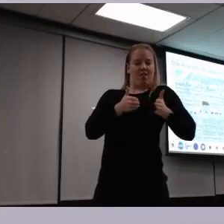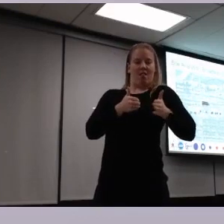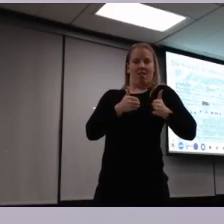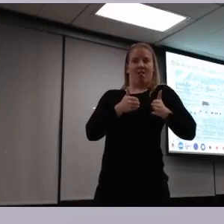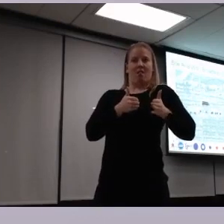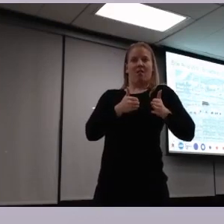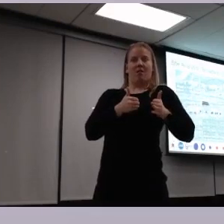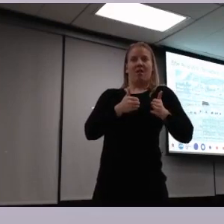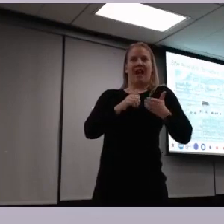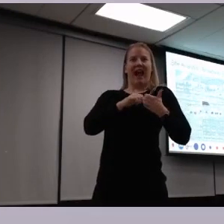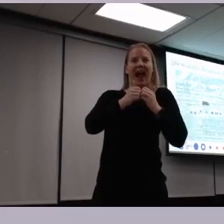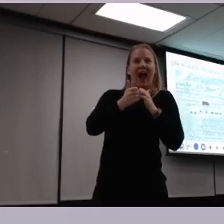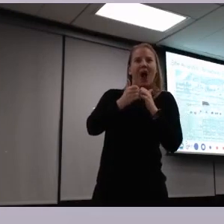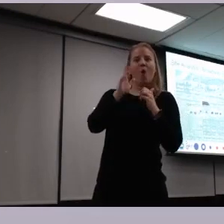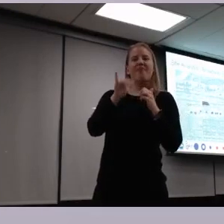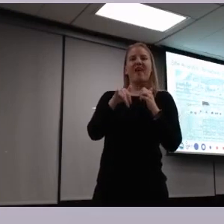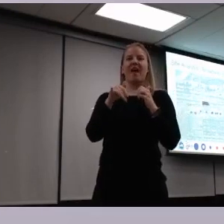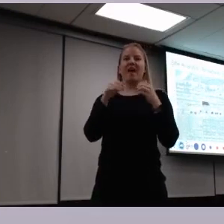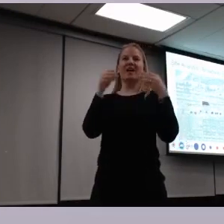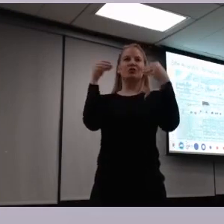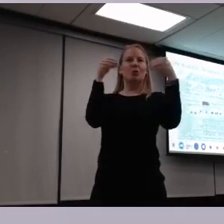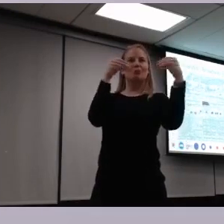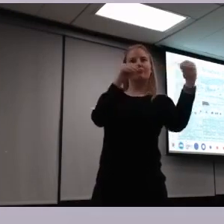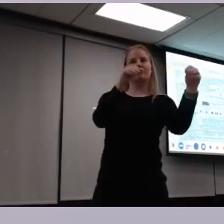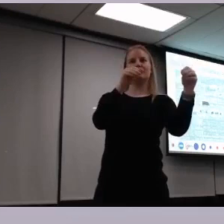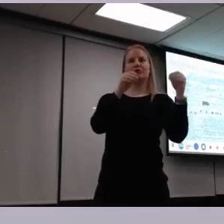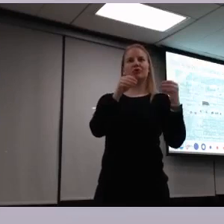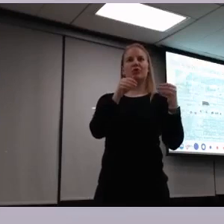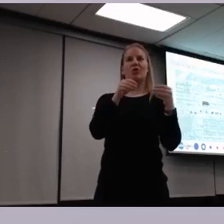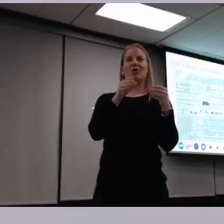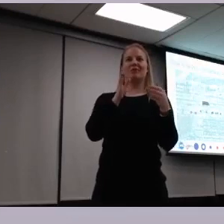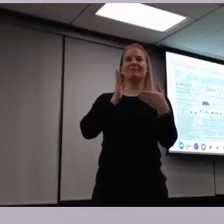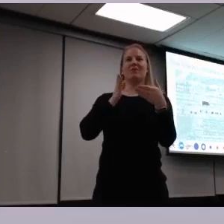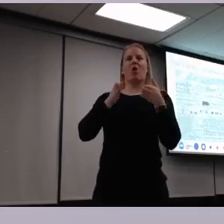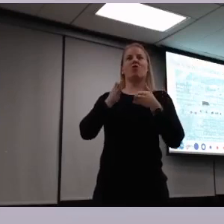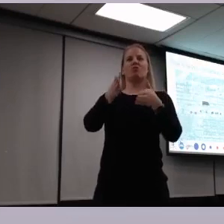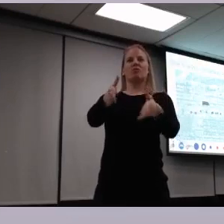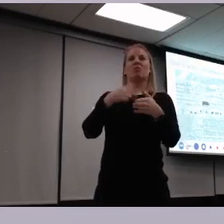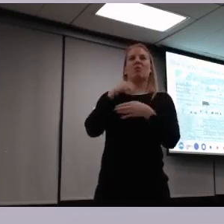how that commercial corridor along Broadway is currently being used and start to